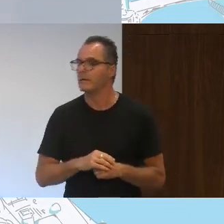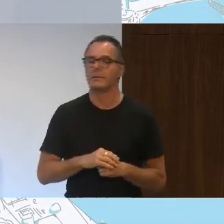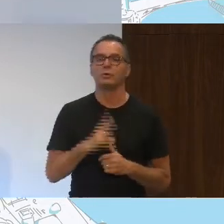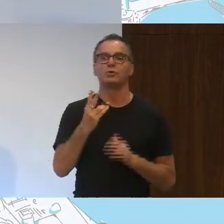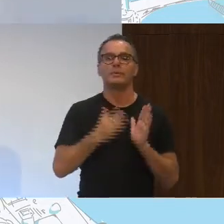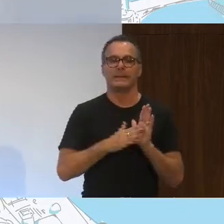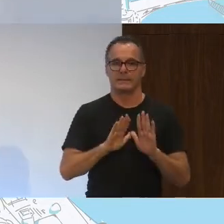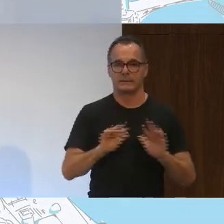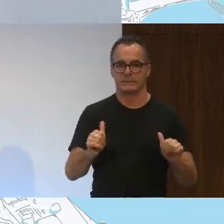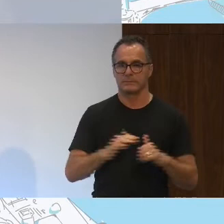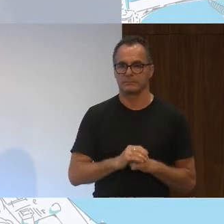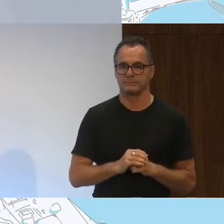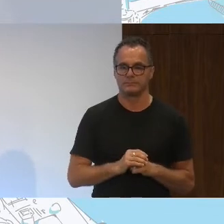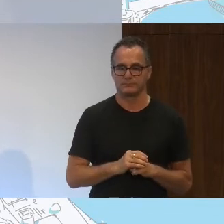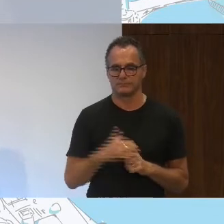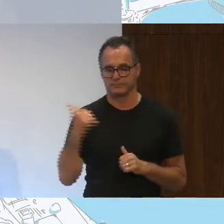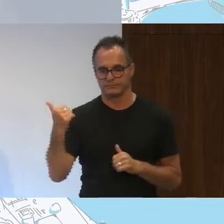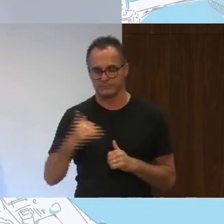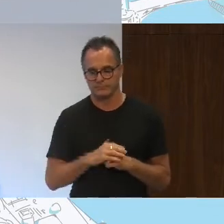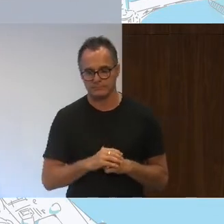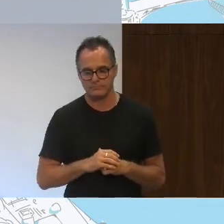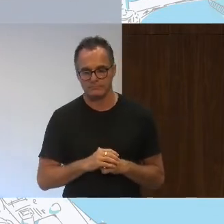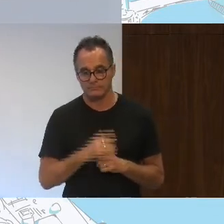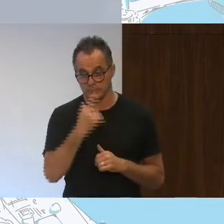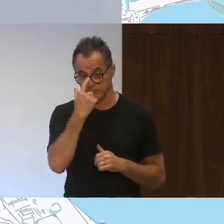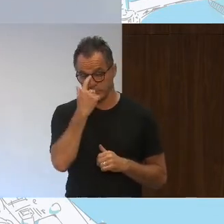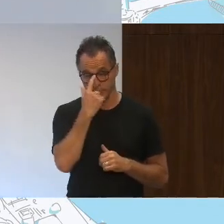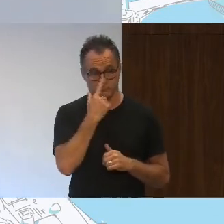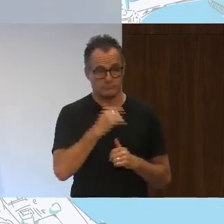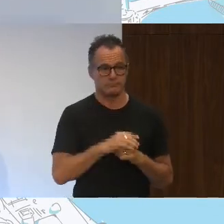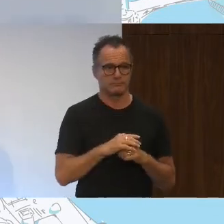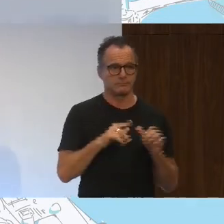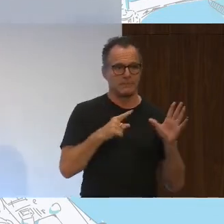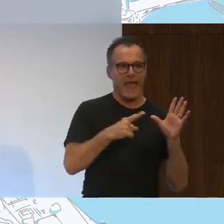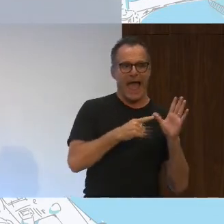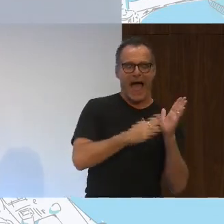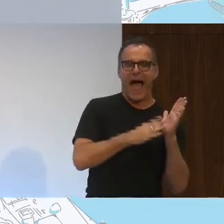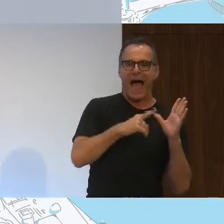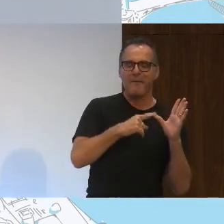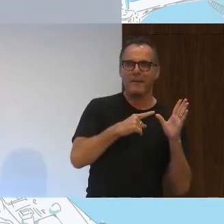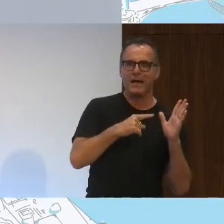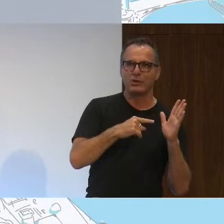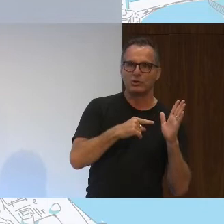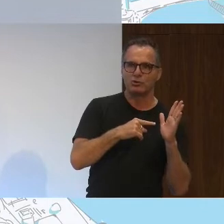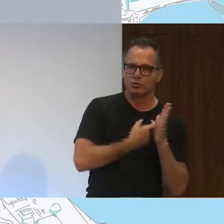So a couple more here. What alternatives to amitriptyline could you suggest that won't cause weight gain?